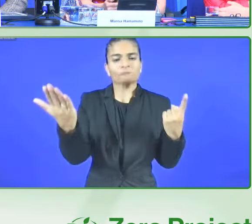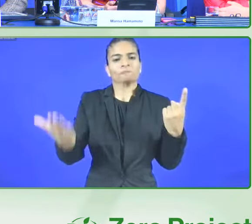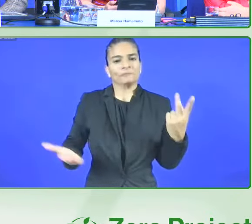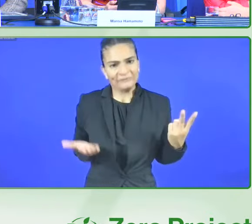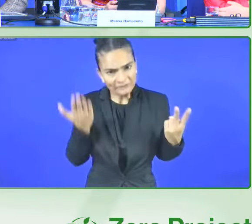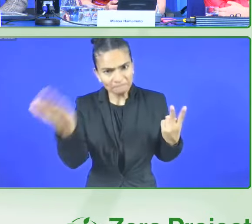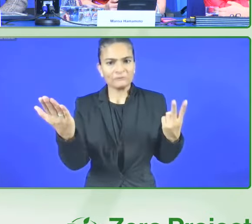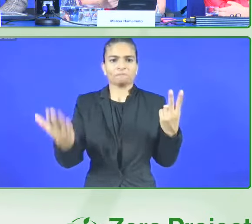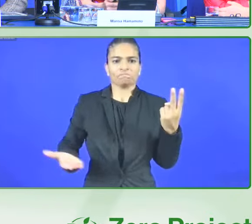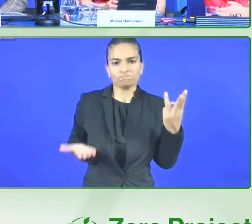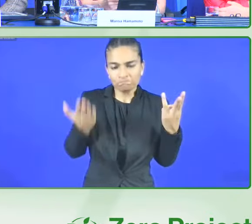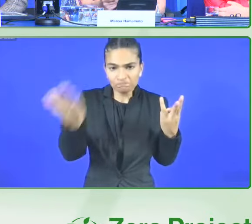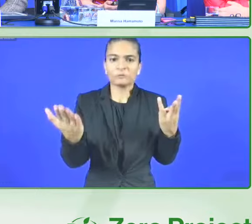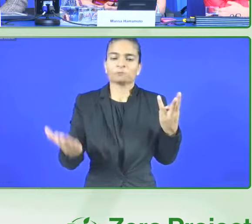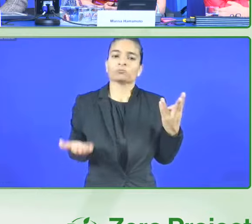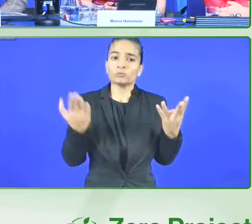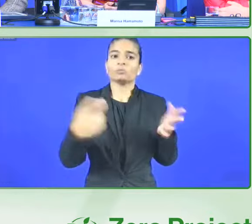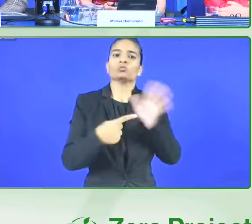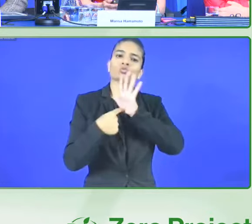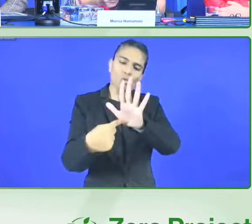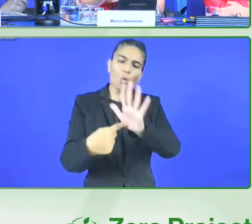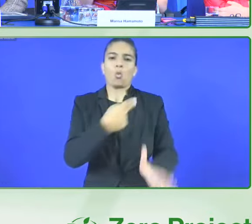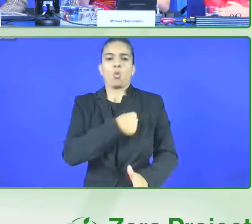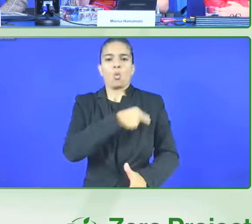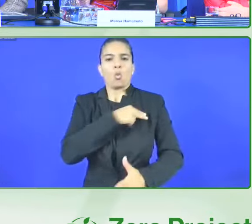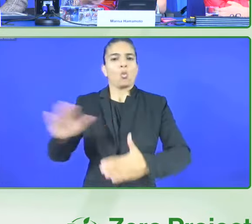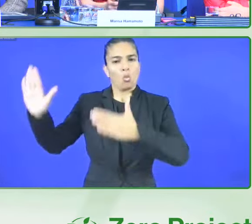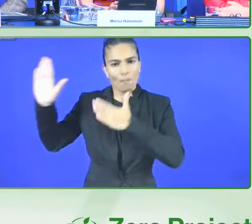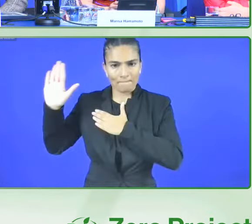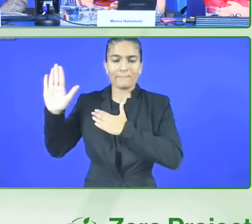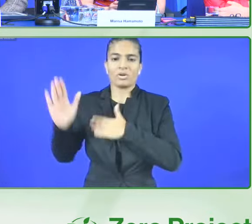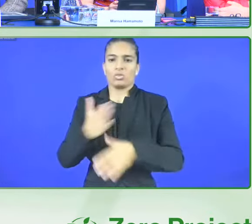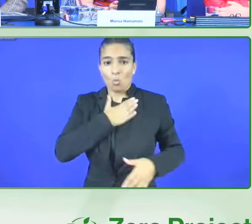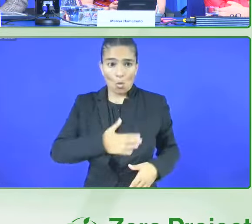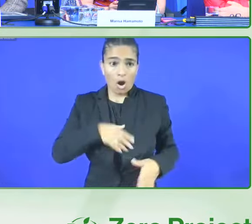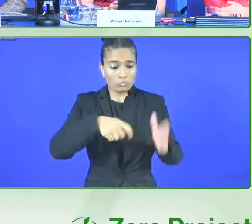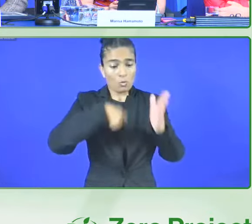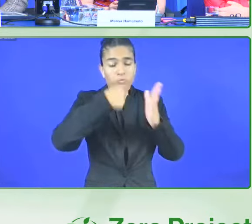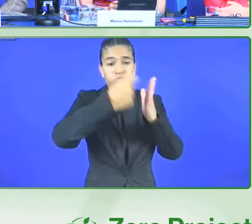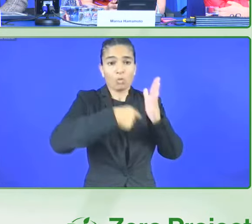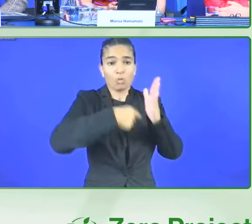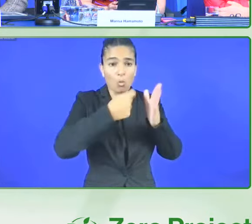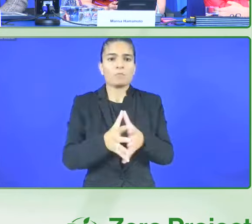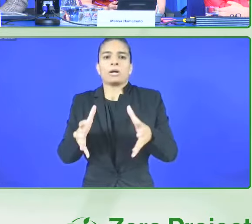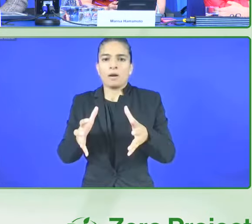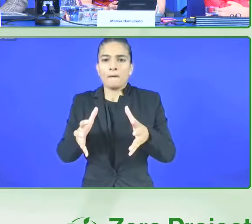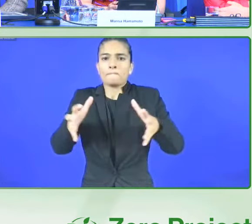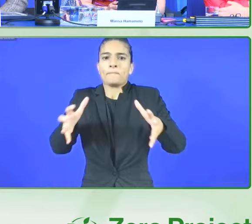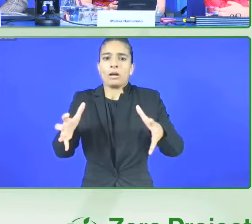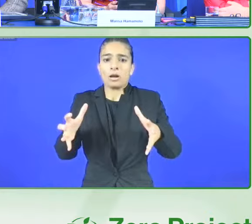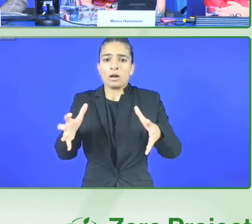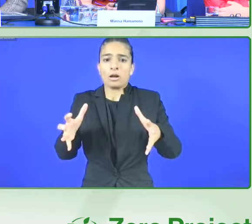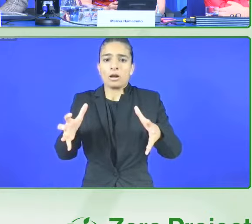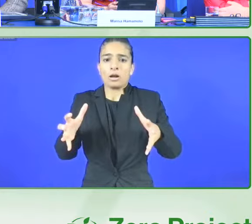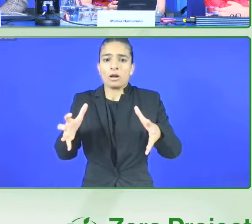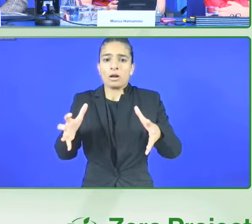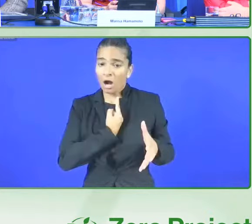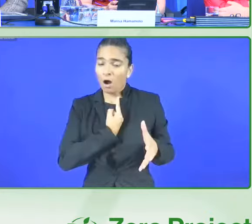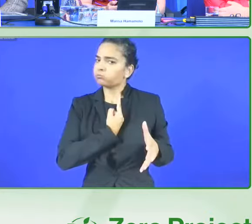People run out to the middle of the dance circle.